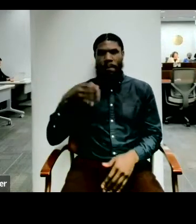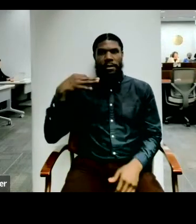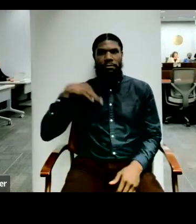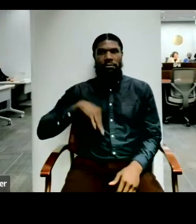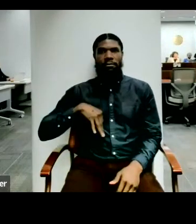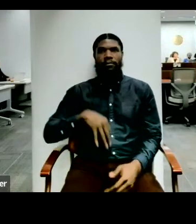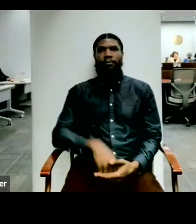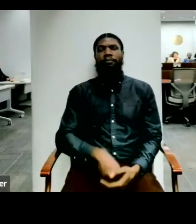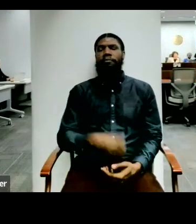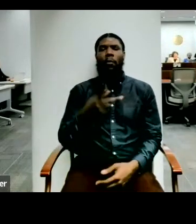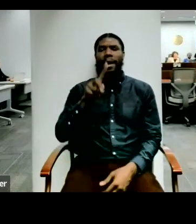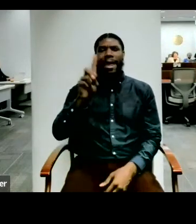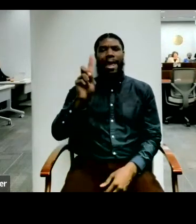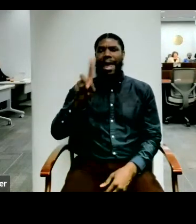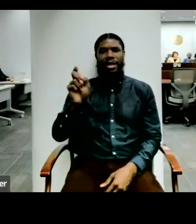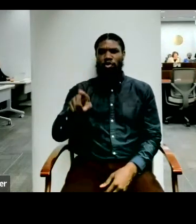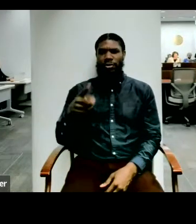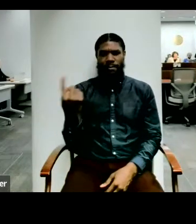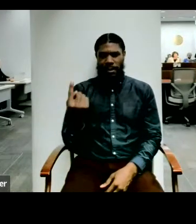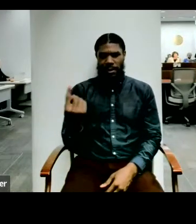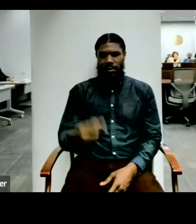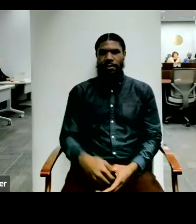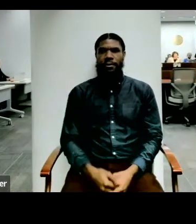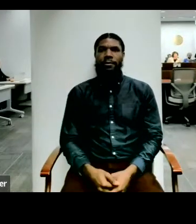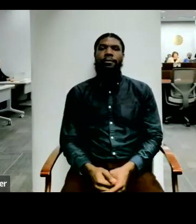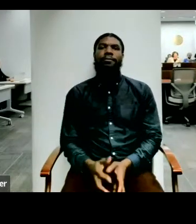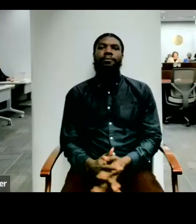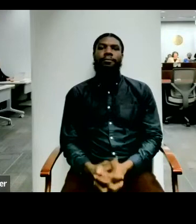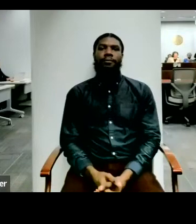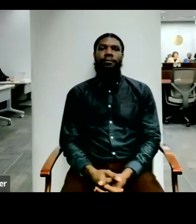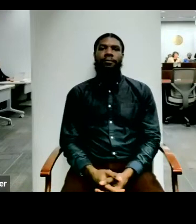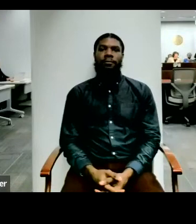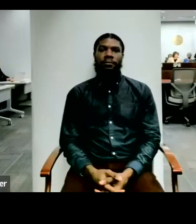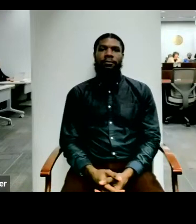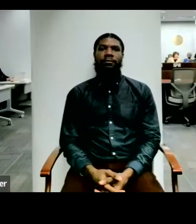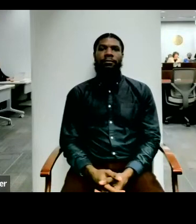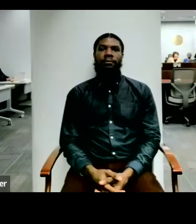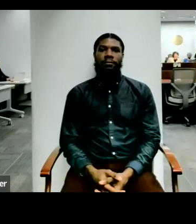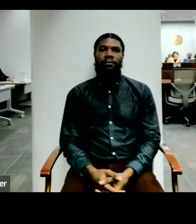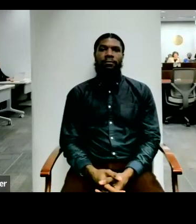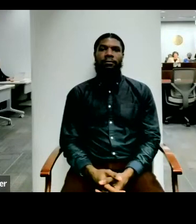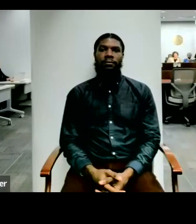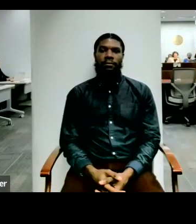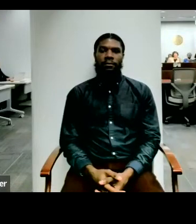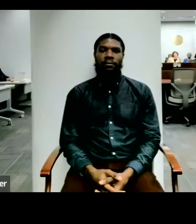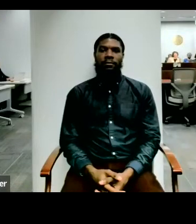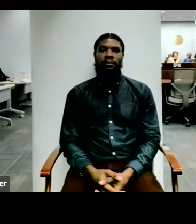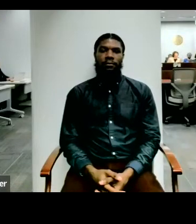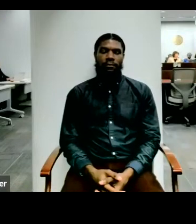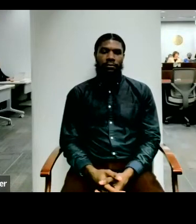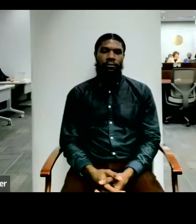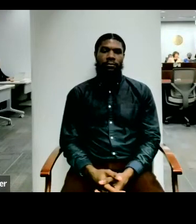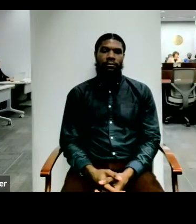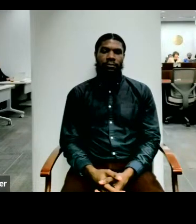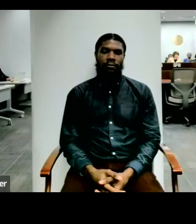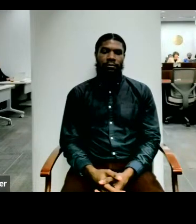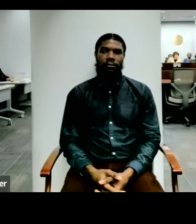Let me ask you this, there is I think an increasing consciousness among large employers